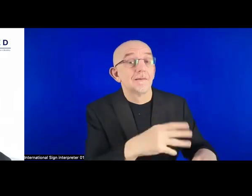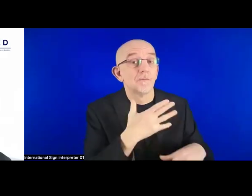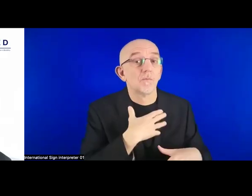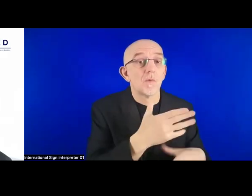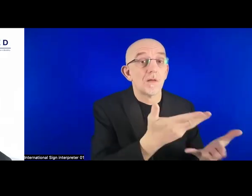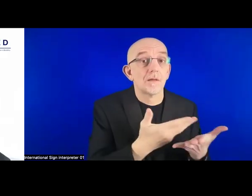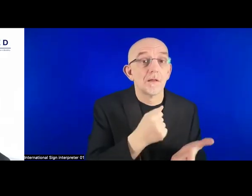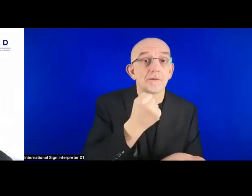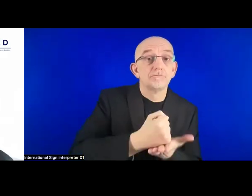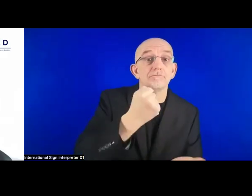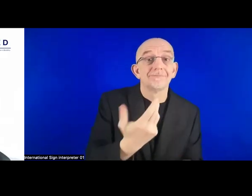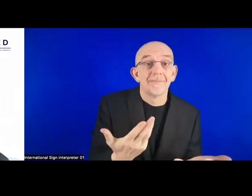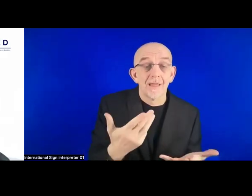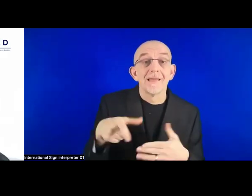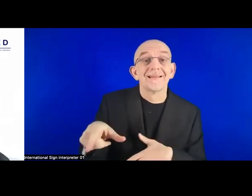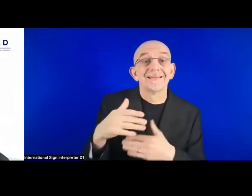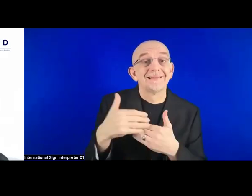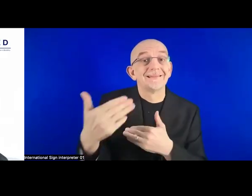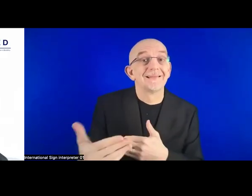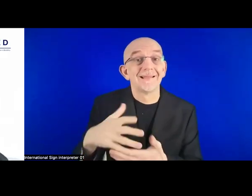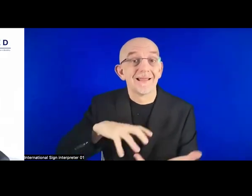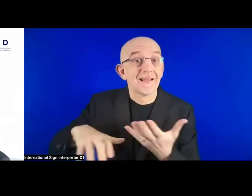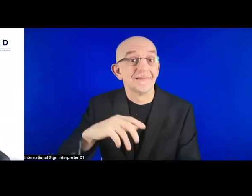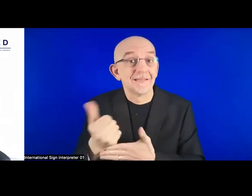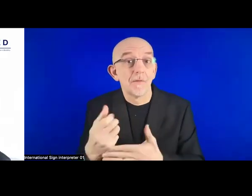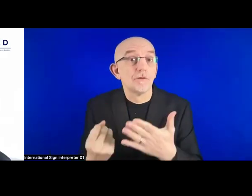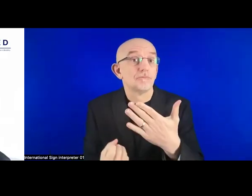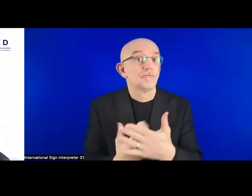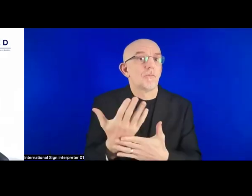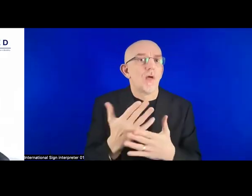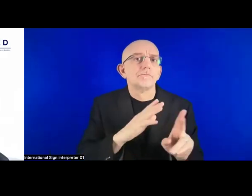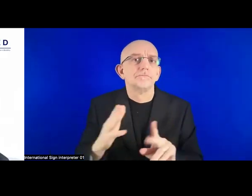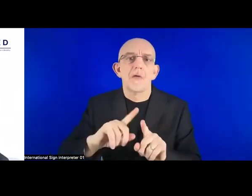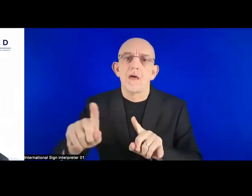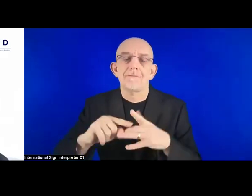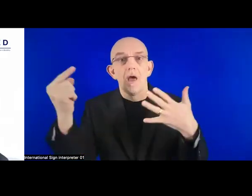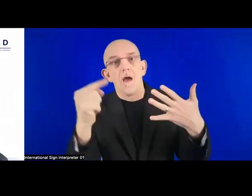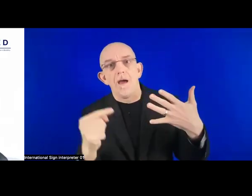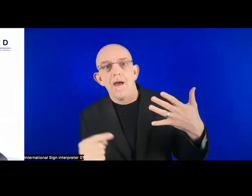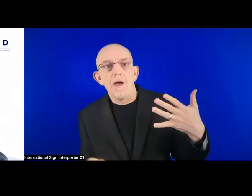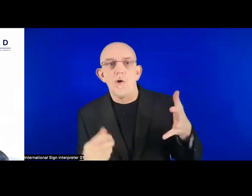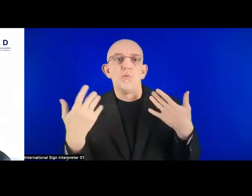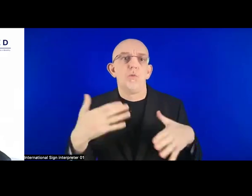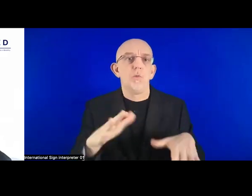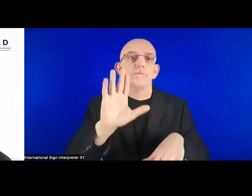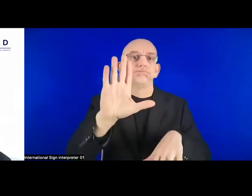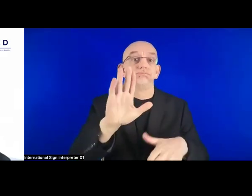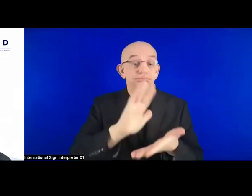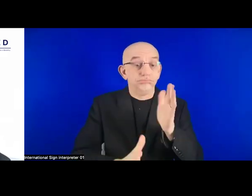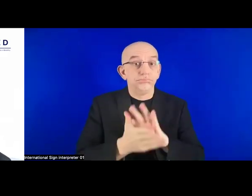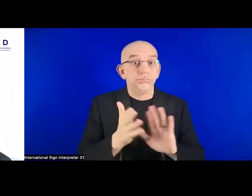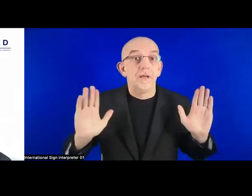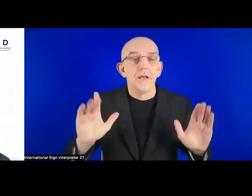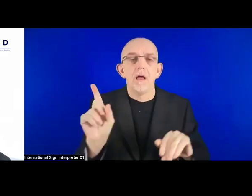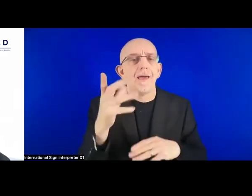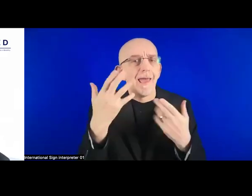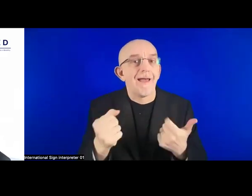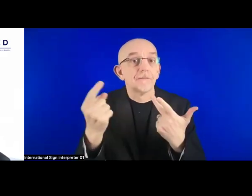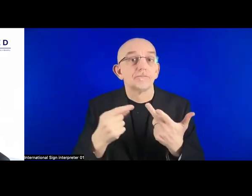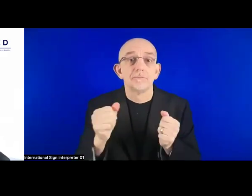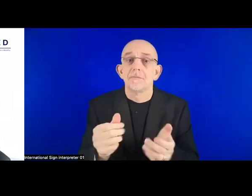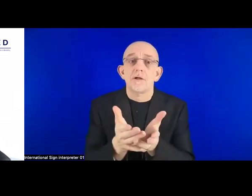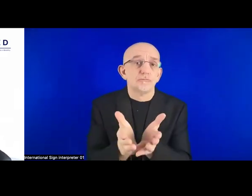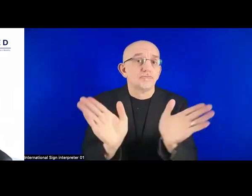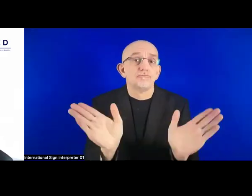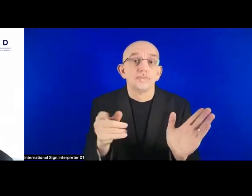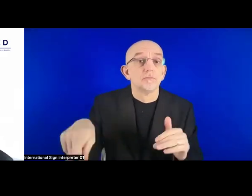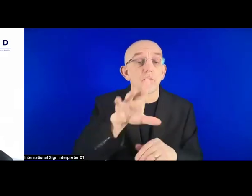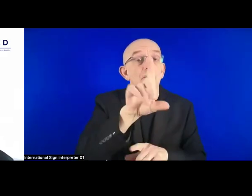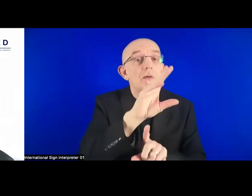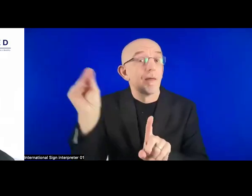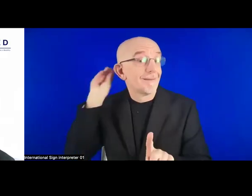Some important things to remember if you want to apply to this copy is that you first -- call, is that you first need to check your eligibility for becoming a post